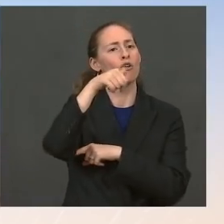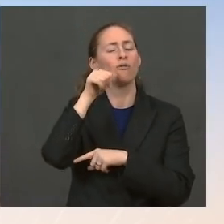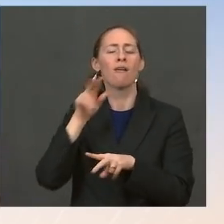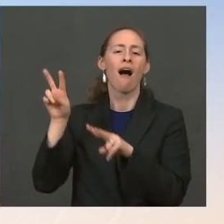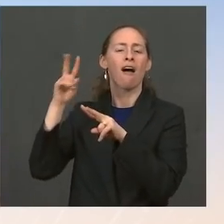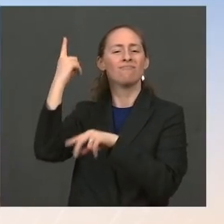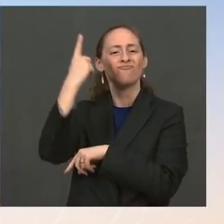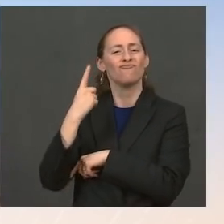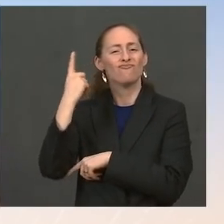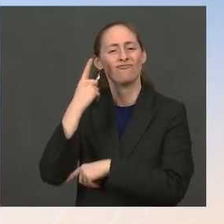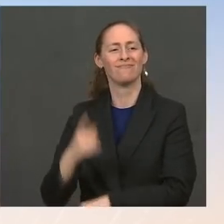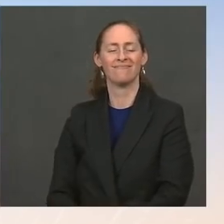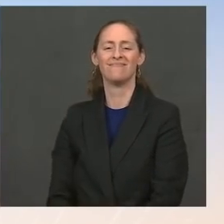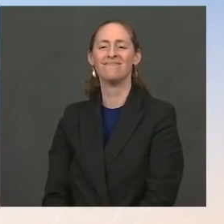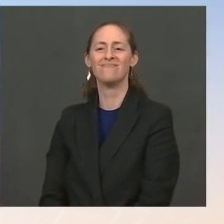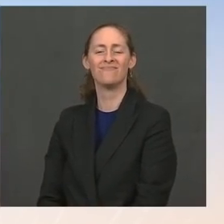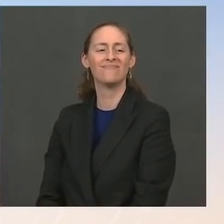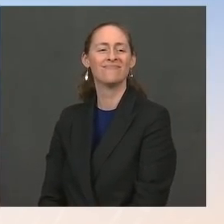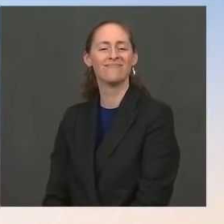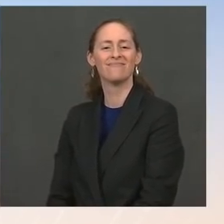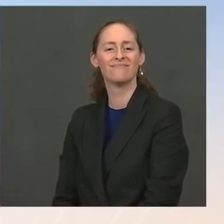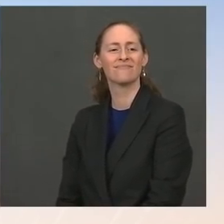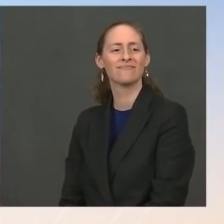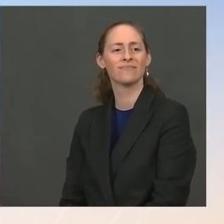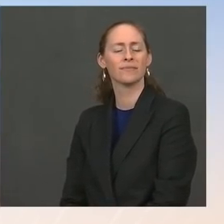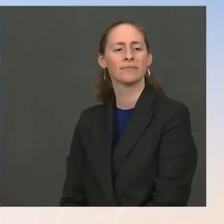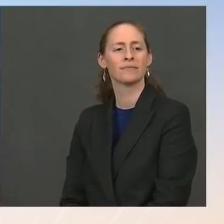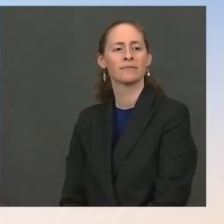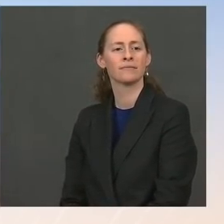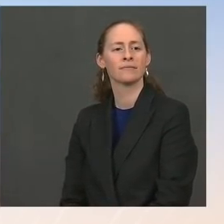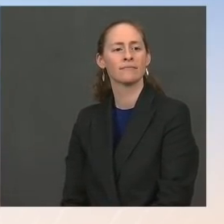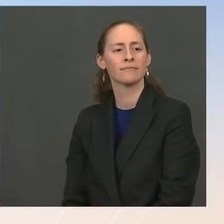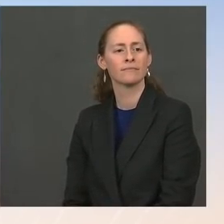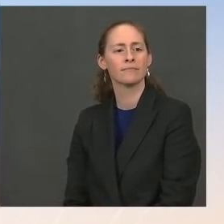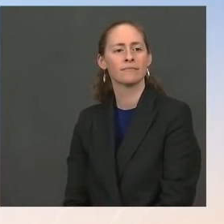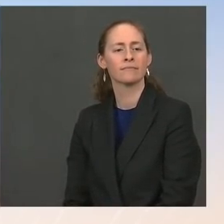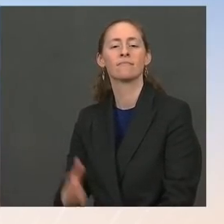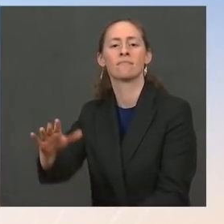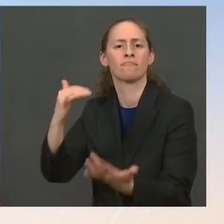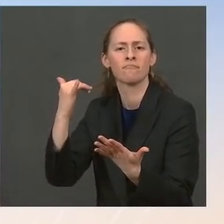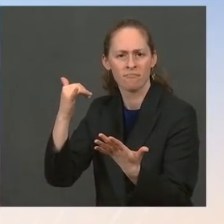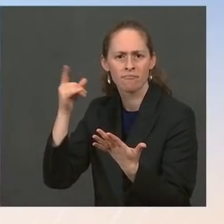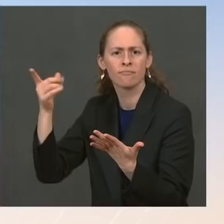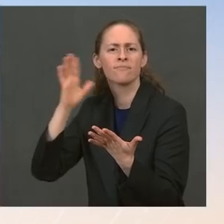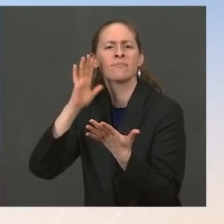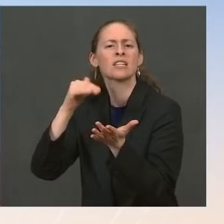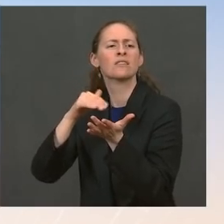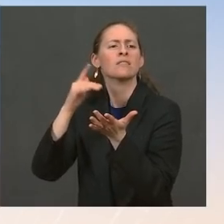received a colonoscopy today. Are you in a position right now to talk about any other procedures or tests he might be undergoing as we speak? Ms. Psaki: We will disclose all of that,